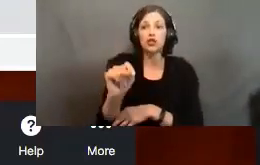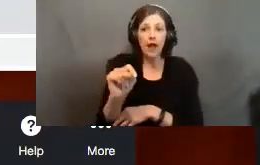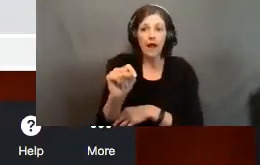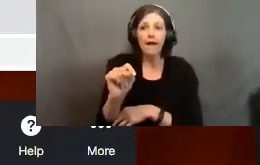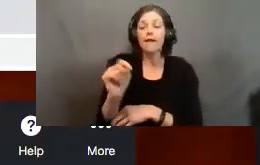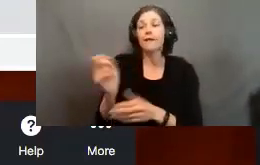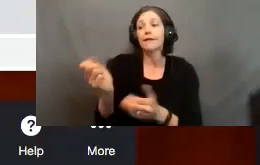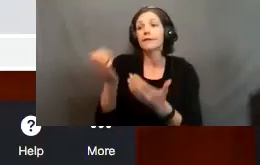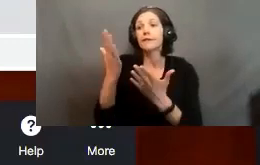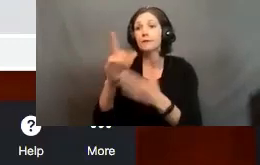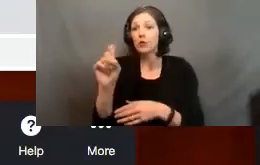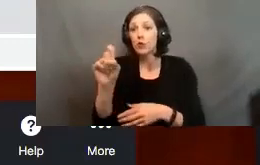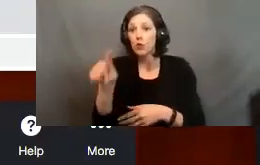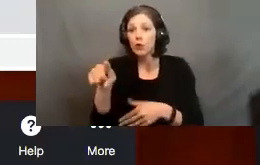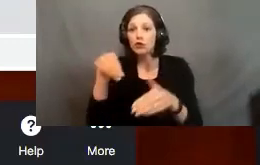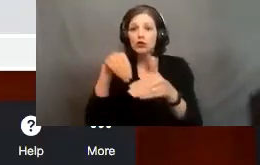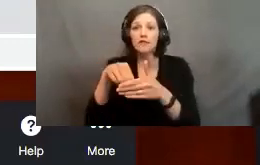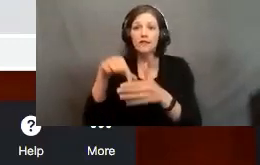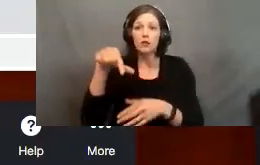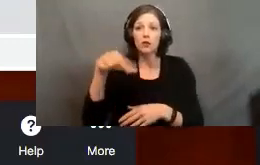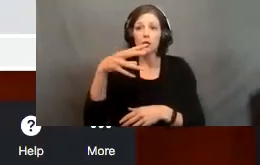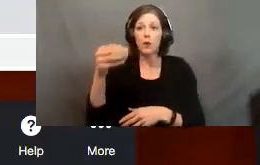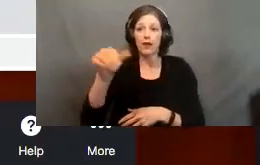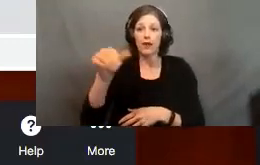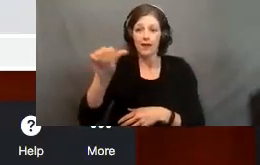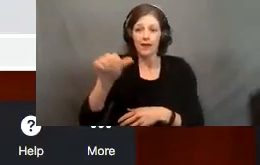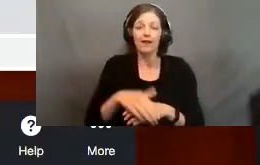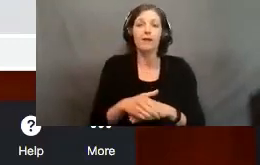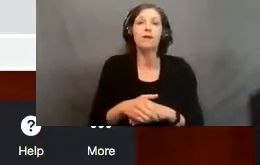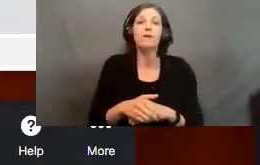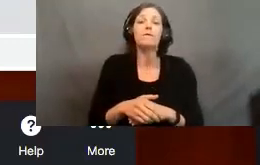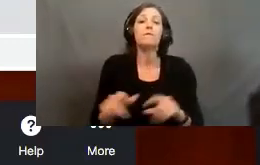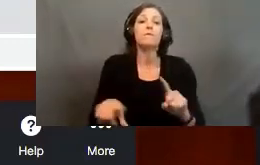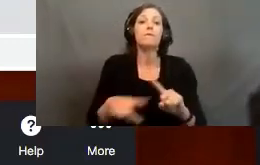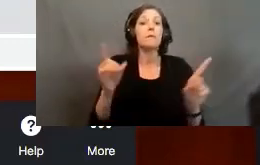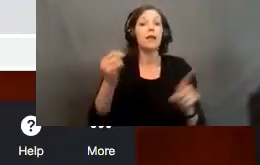12:34:40 the Q&A. If my colleague 12:34:45 , Aasia Revels, who's in the